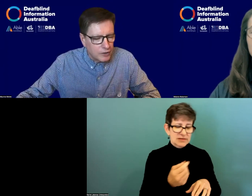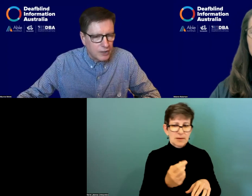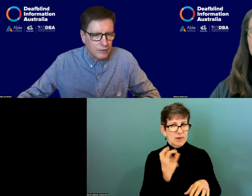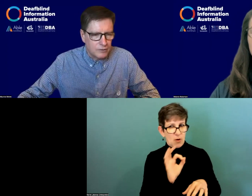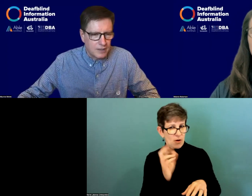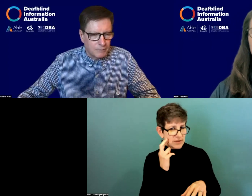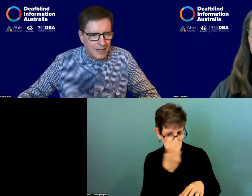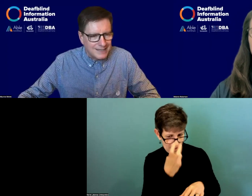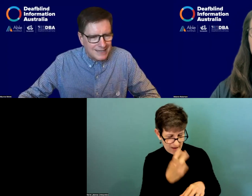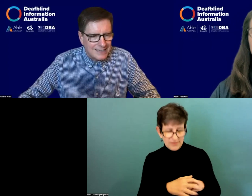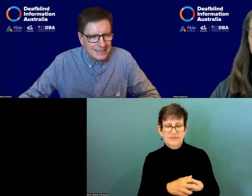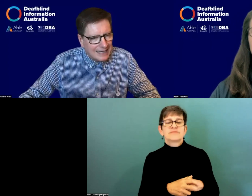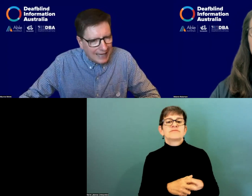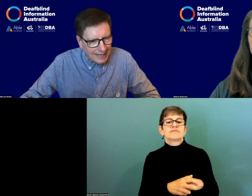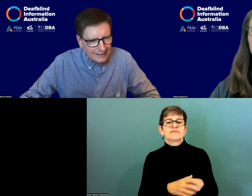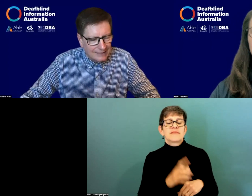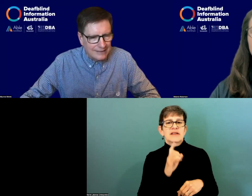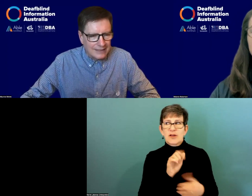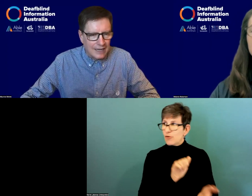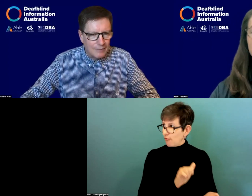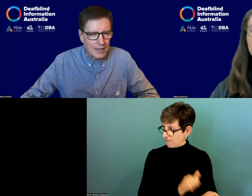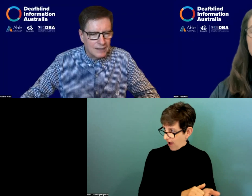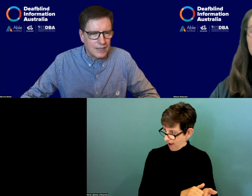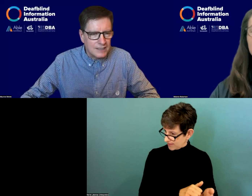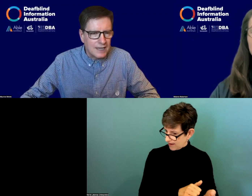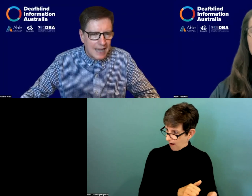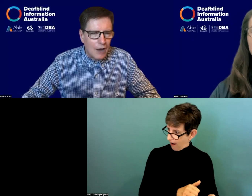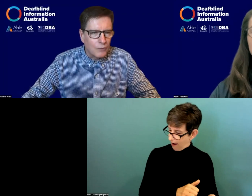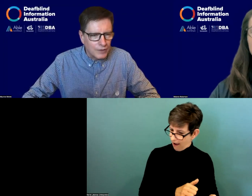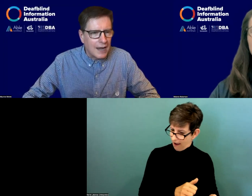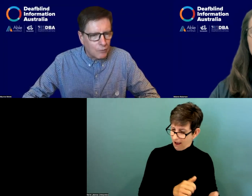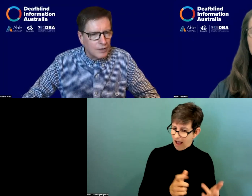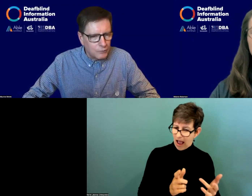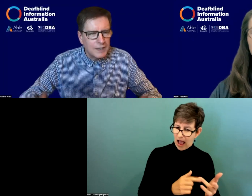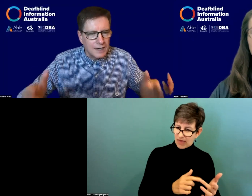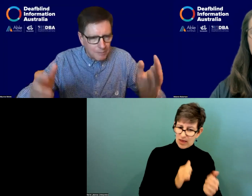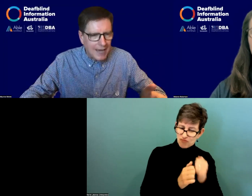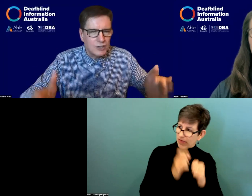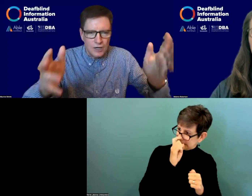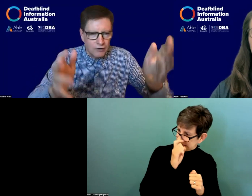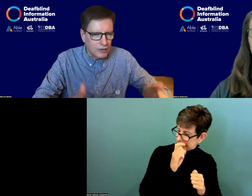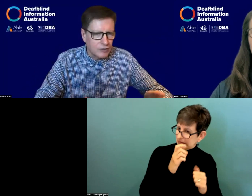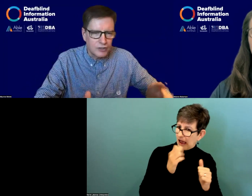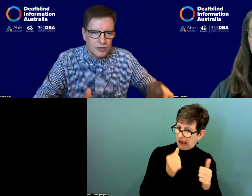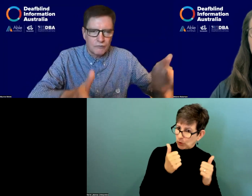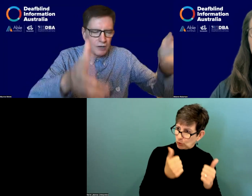child who is deafblind doesn't get and they say now we can imagine our other children,